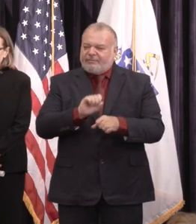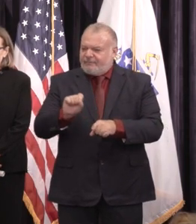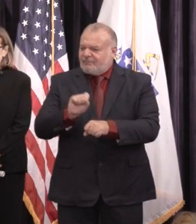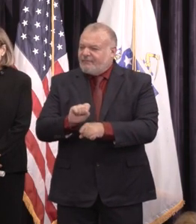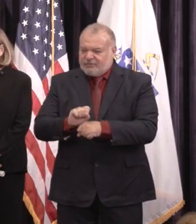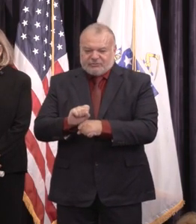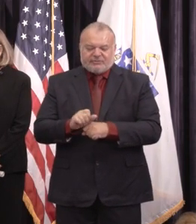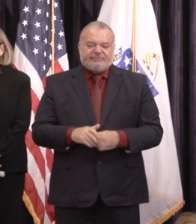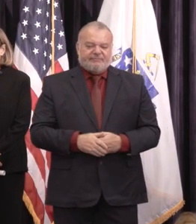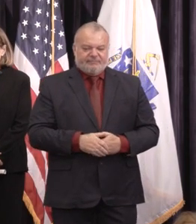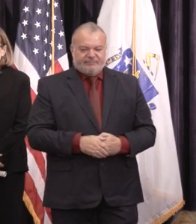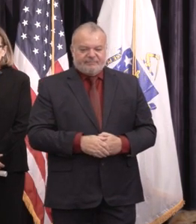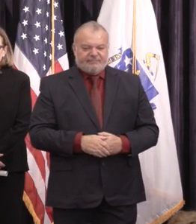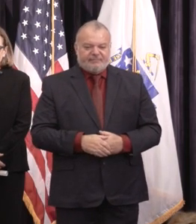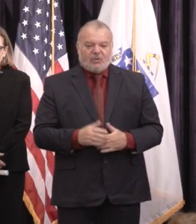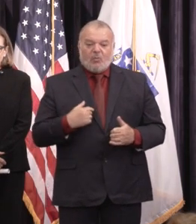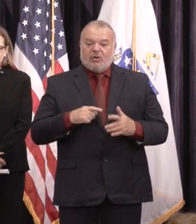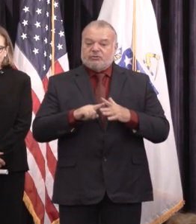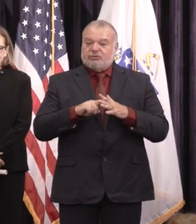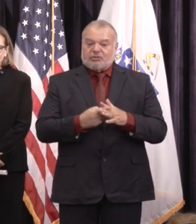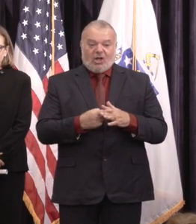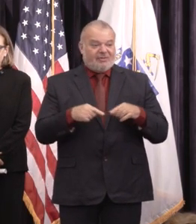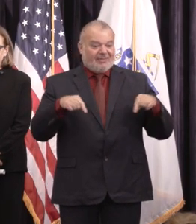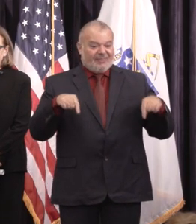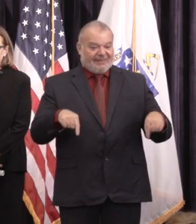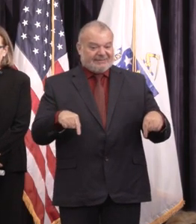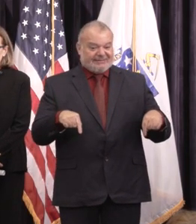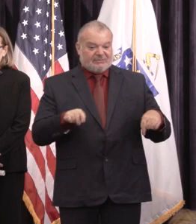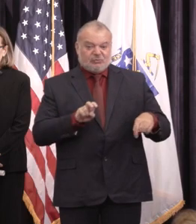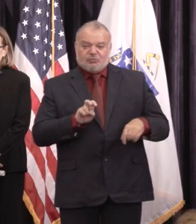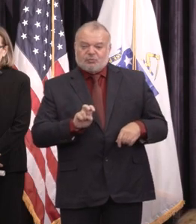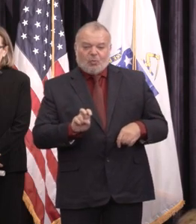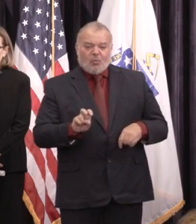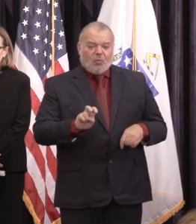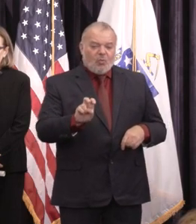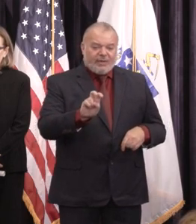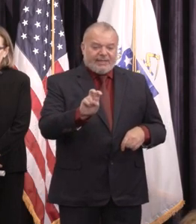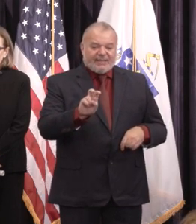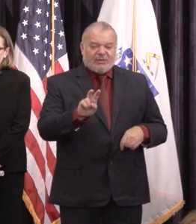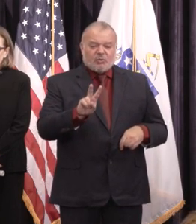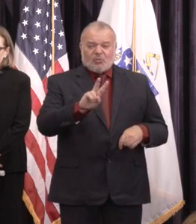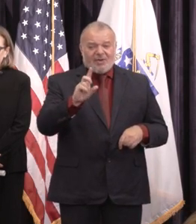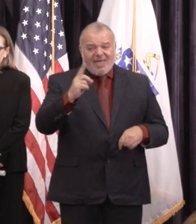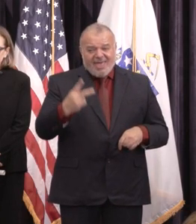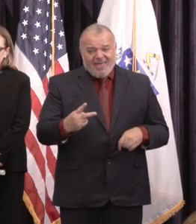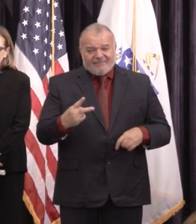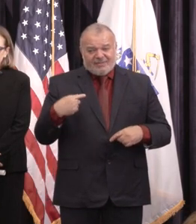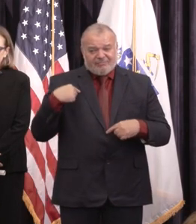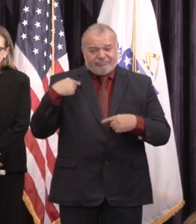began this journey which was over two and a half years ago, we wanted to honor the history of the